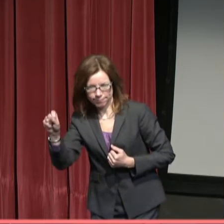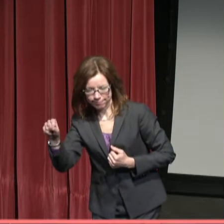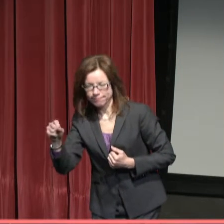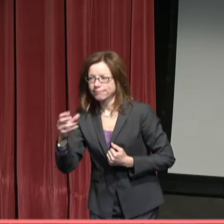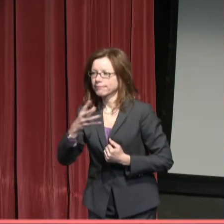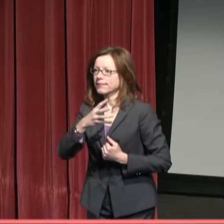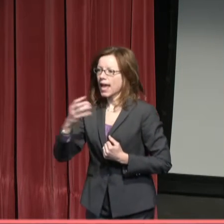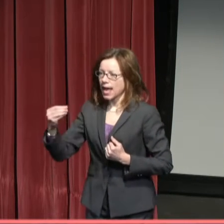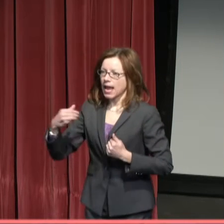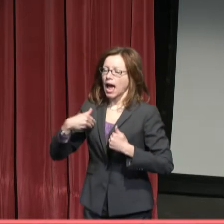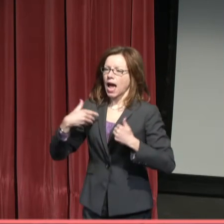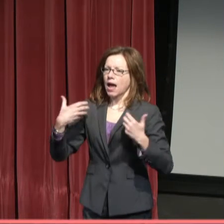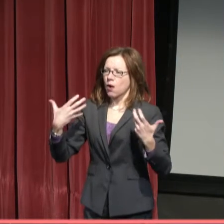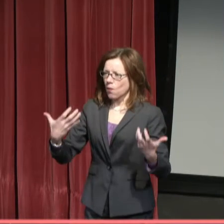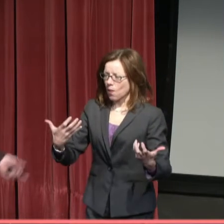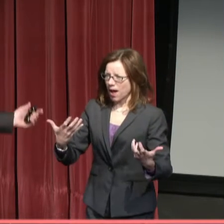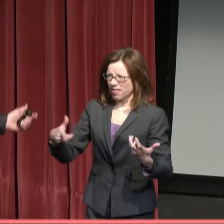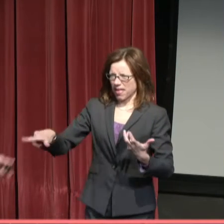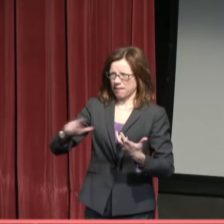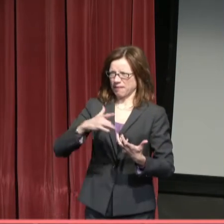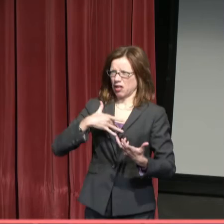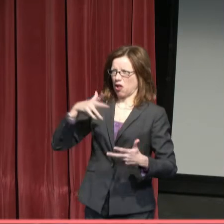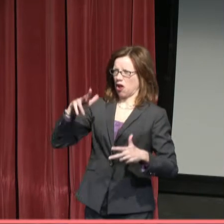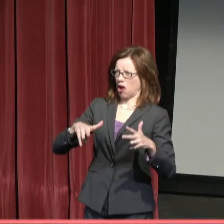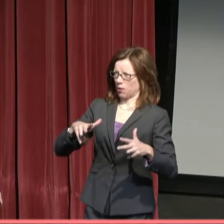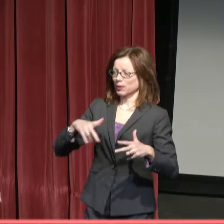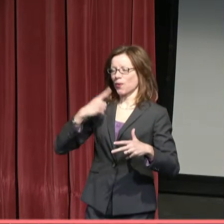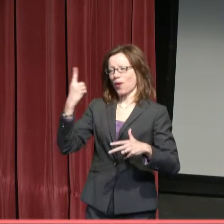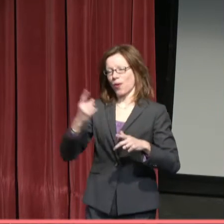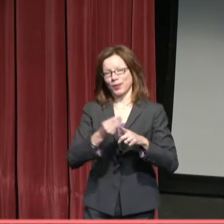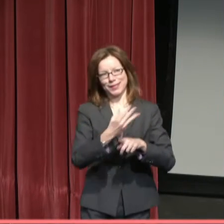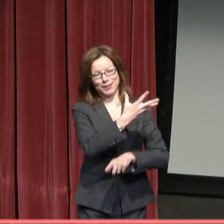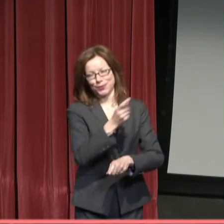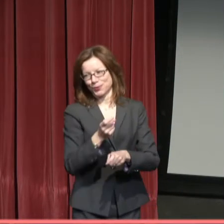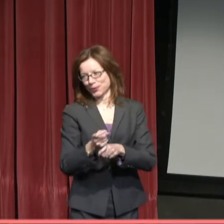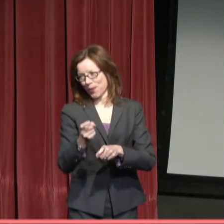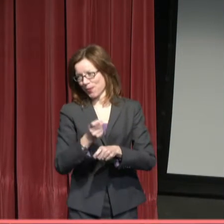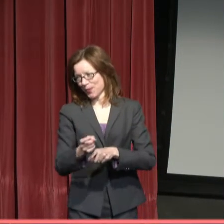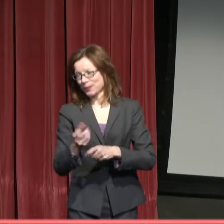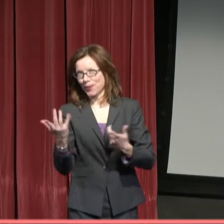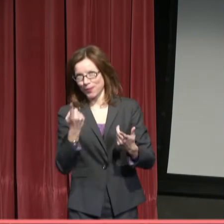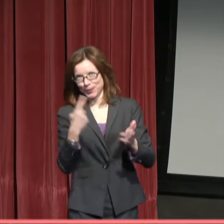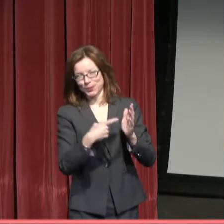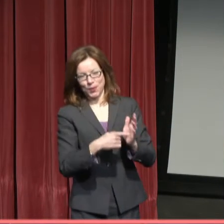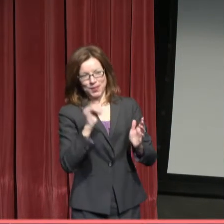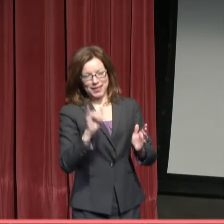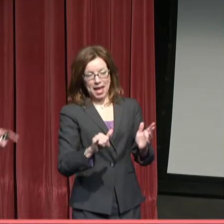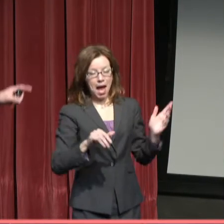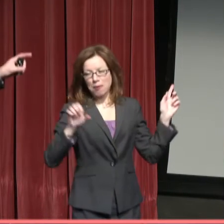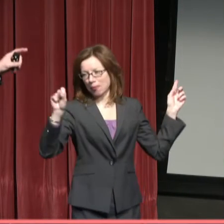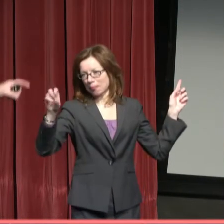But I don't want to make it into a serious, awkward thing, so I have a couple of jokes that I show them as well. Perhaps I'll just read them out here.